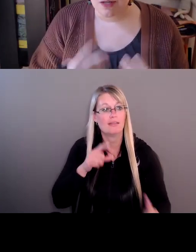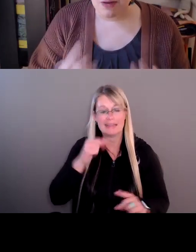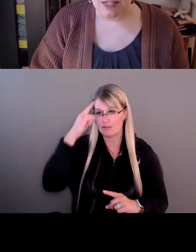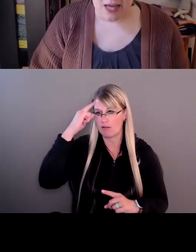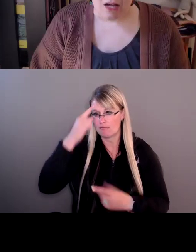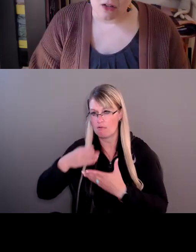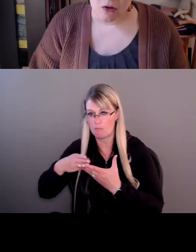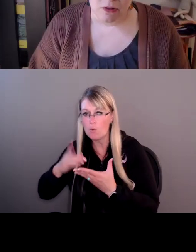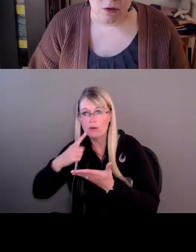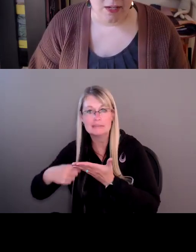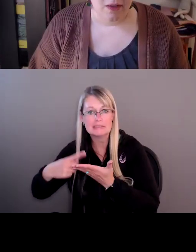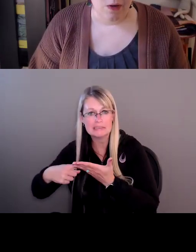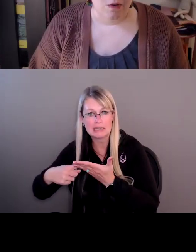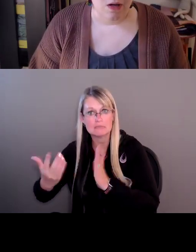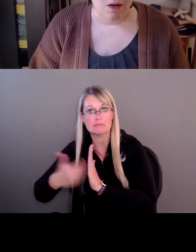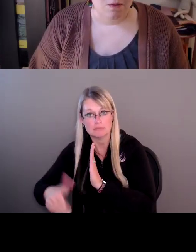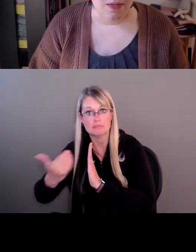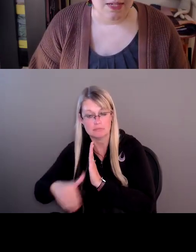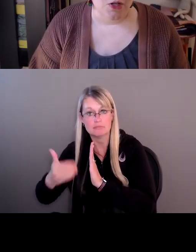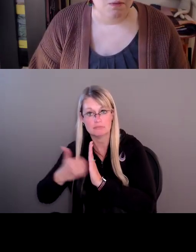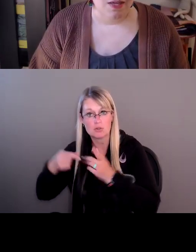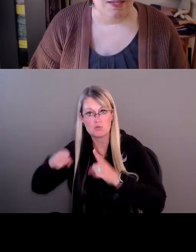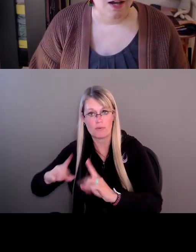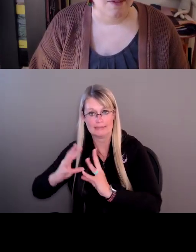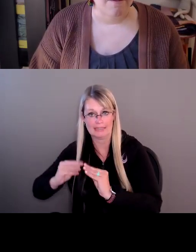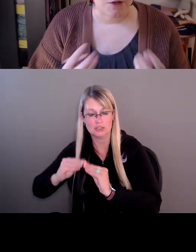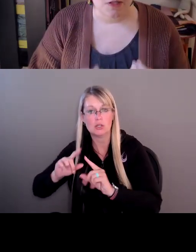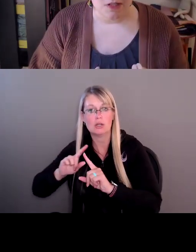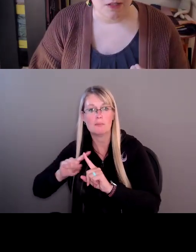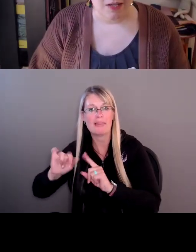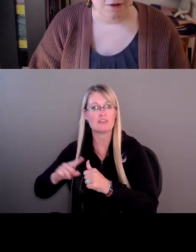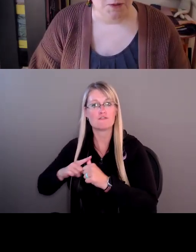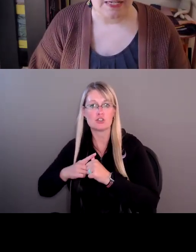come back to that over and over again throughout the session, but that's kind of that first piece.